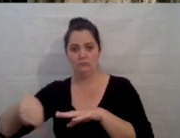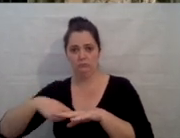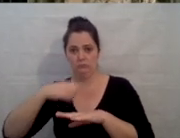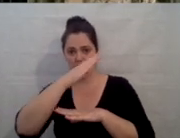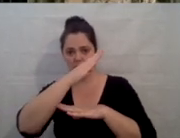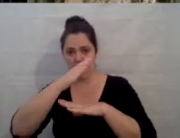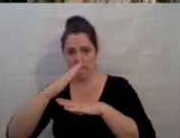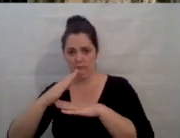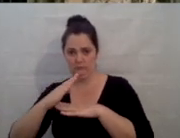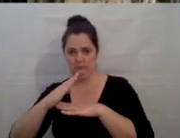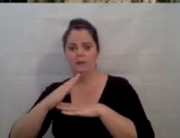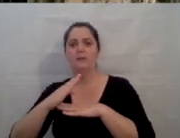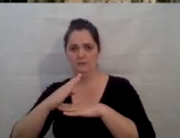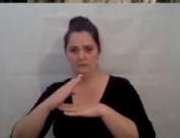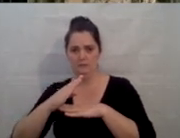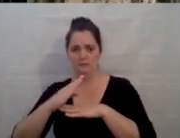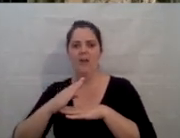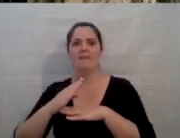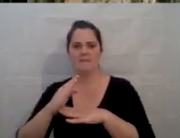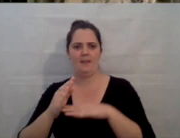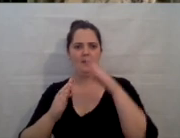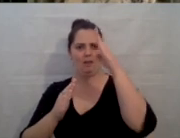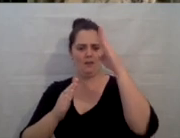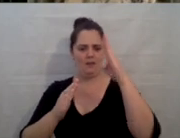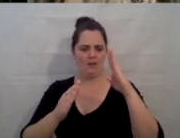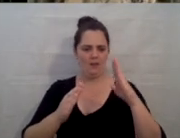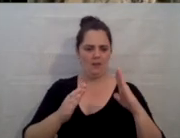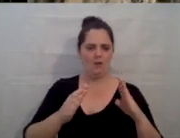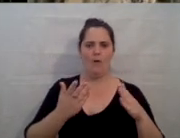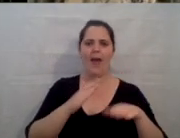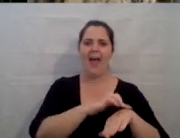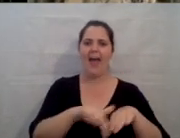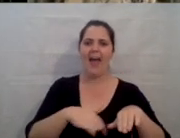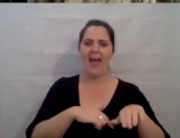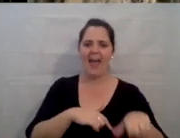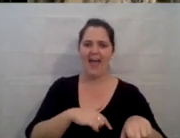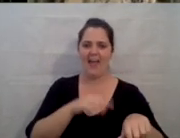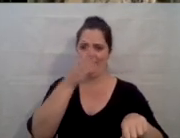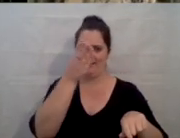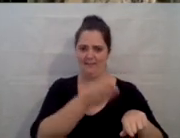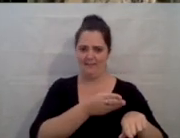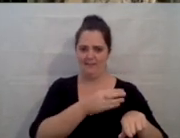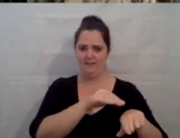These are those mapping lines I was talking about earlier. The line up there and then back up to the top of her head.